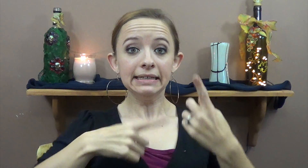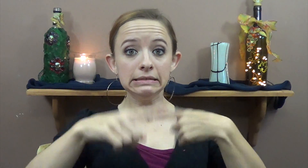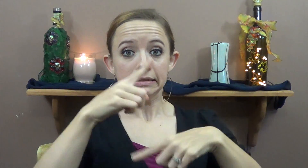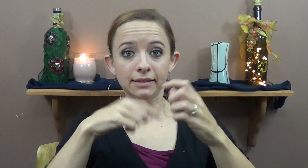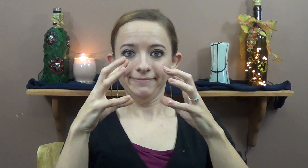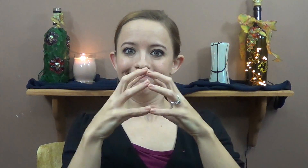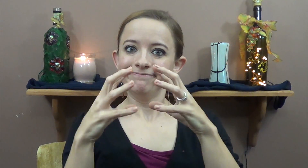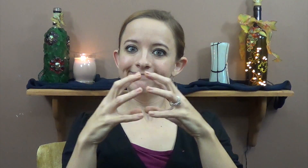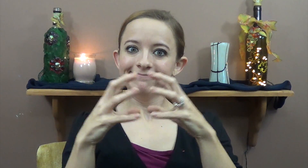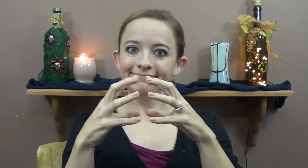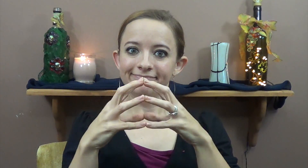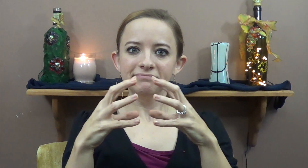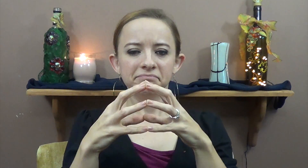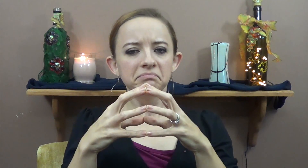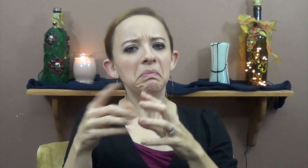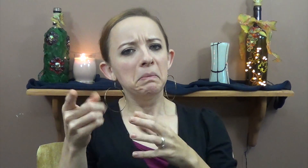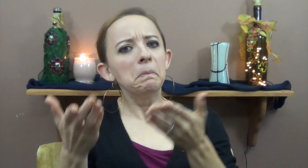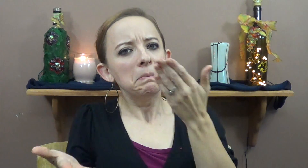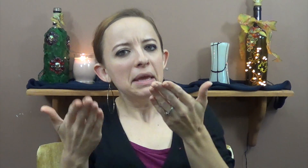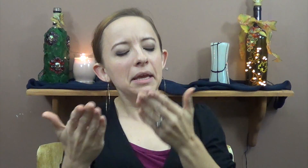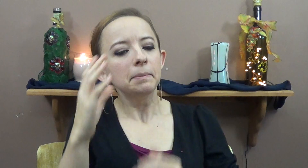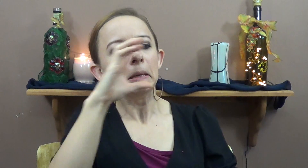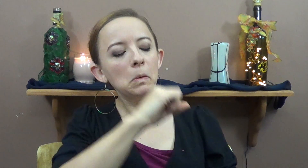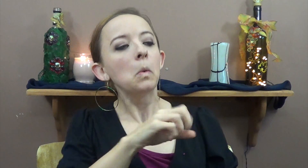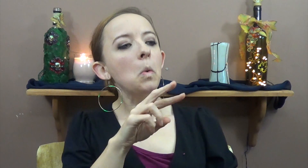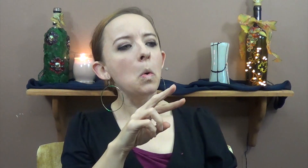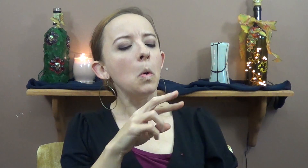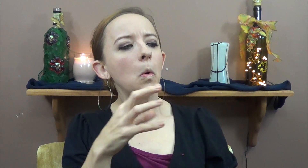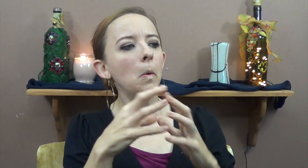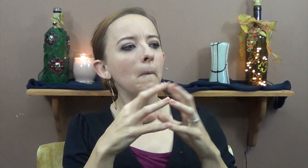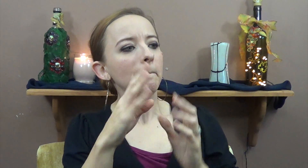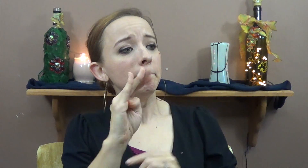If I signed like BALL for example, they might be